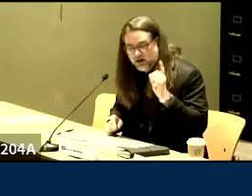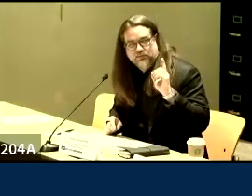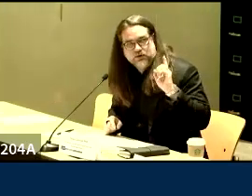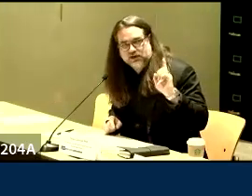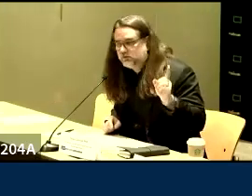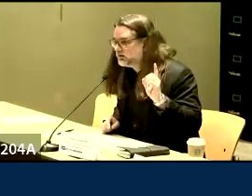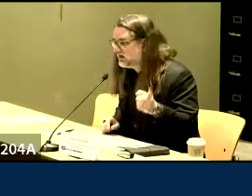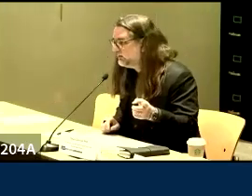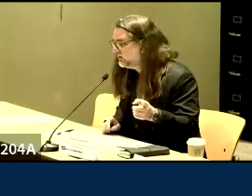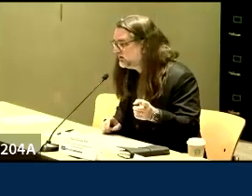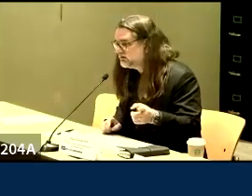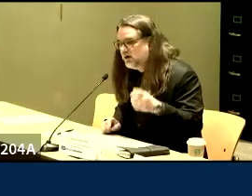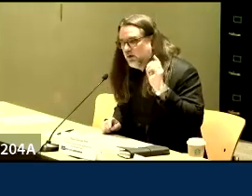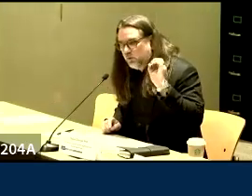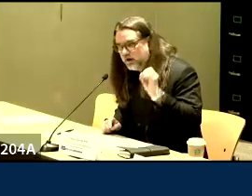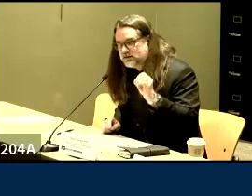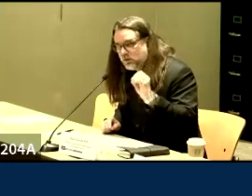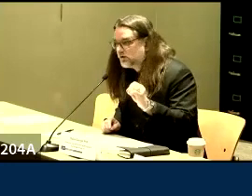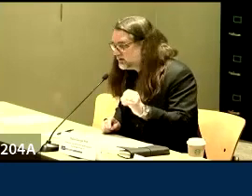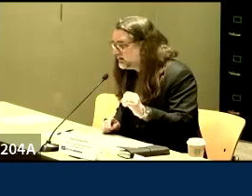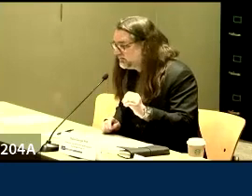Now, I'm going to give you an example of this. Wastewater data.